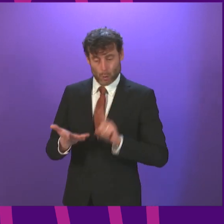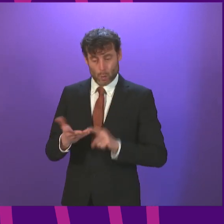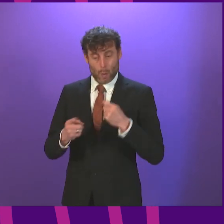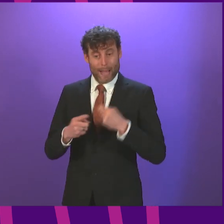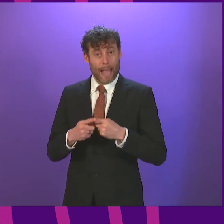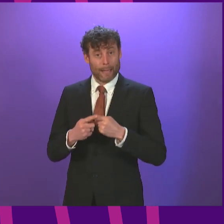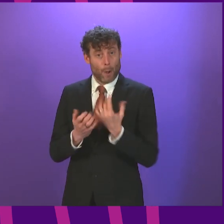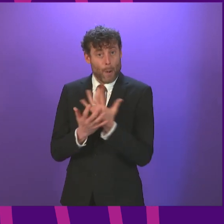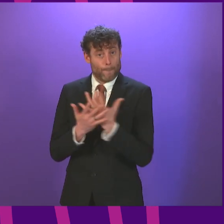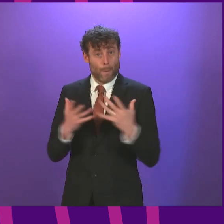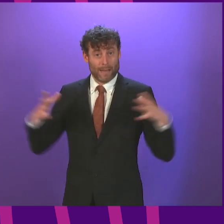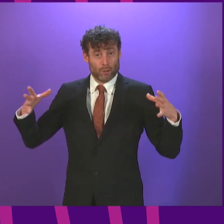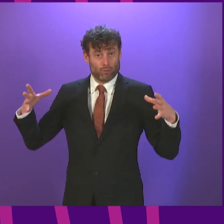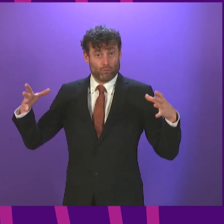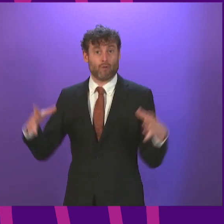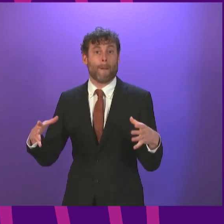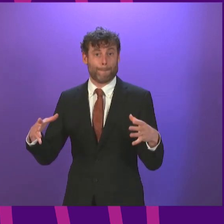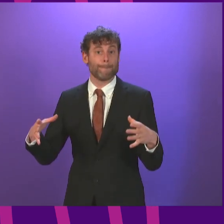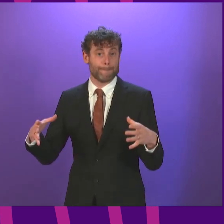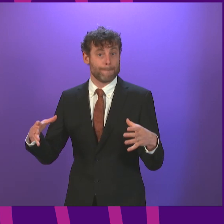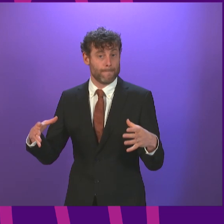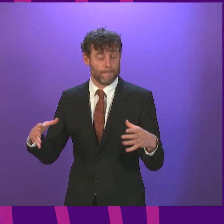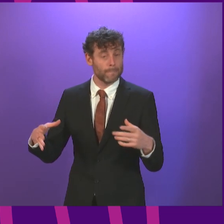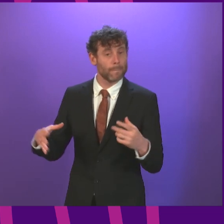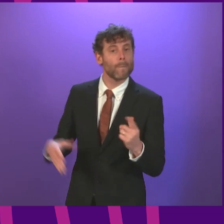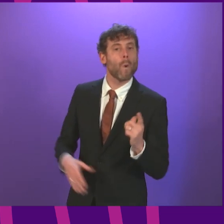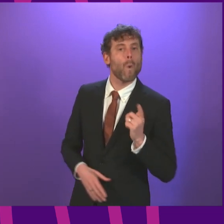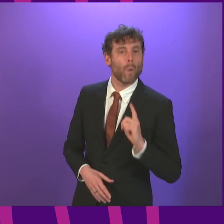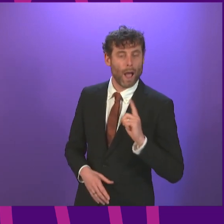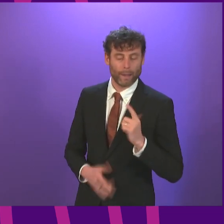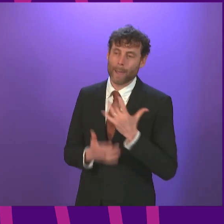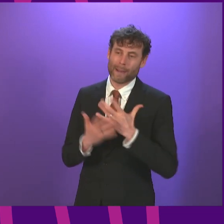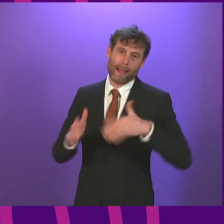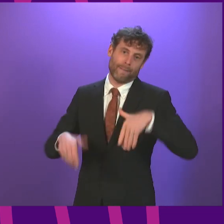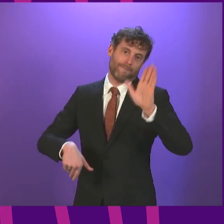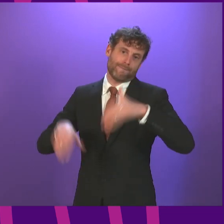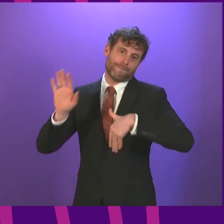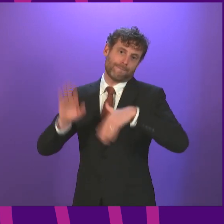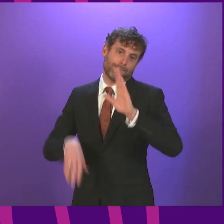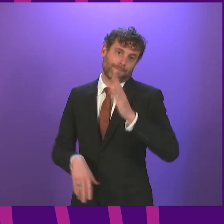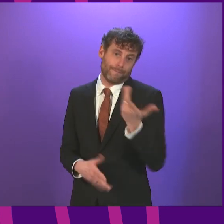smaller than official estimates suggest, as people leaving Britain causes a scarring impact.